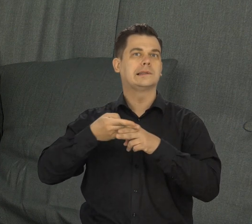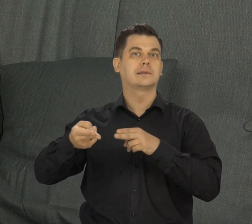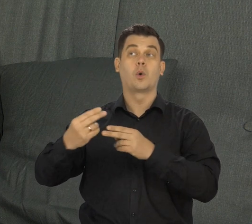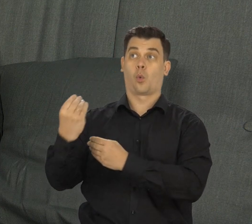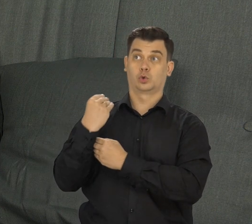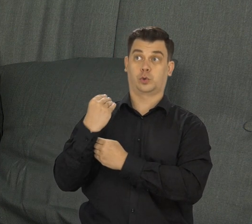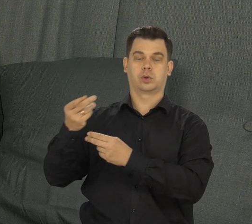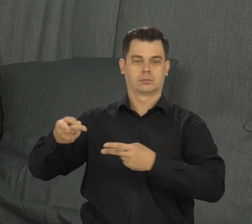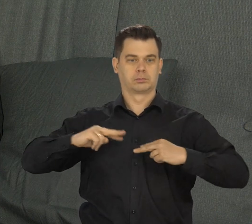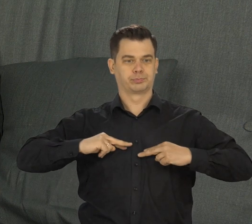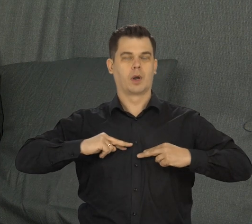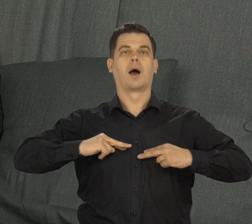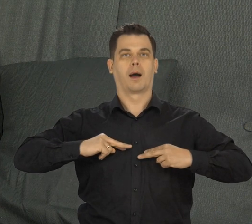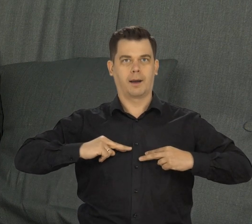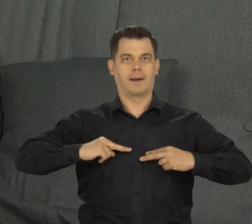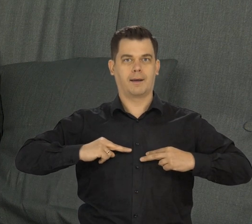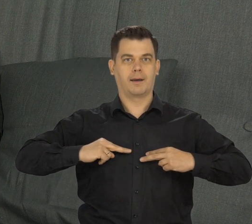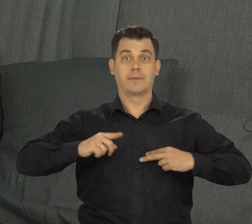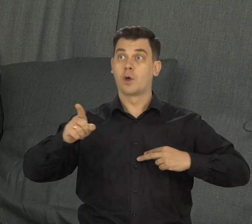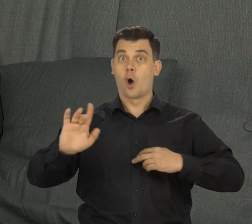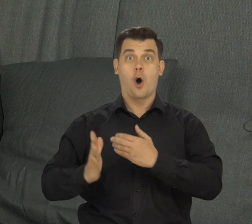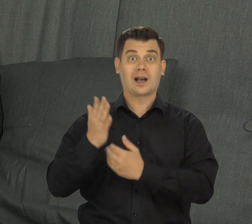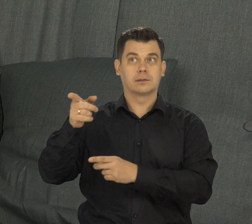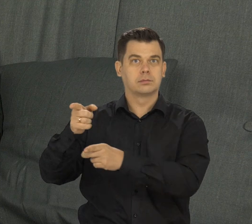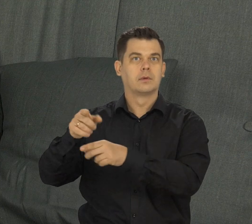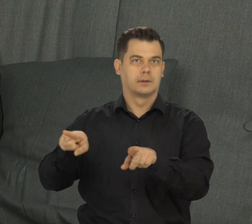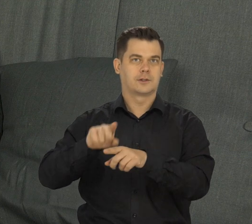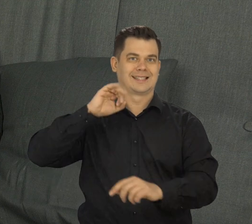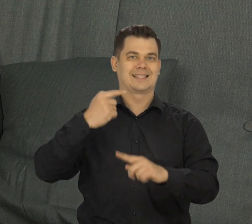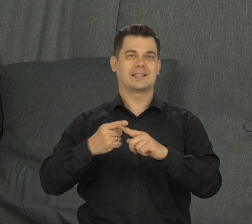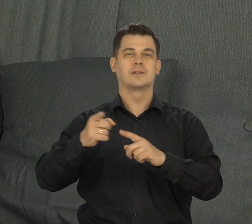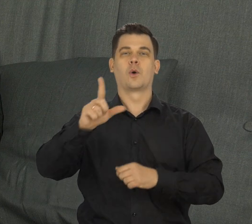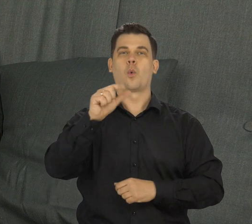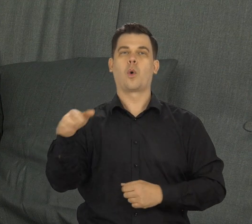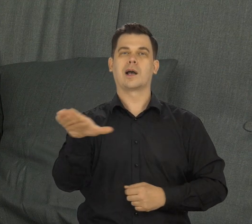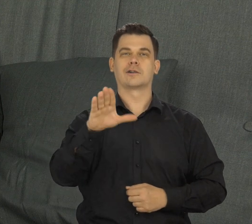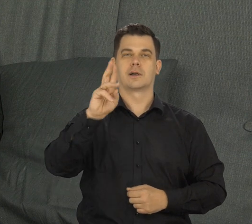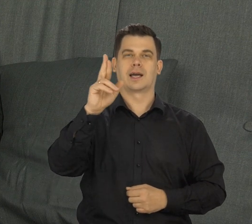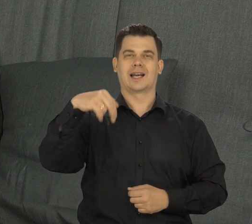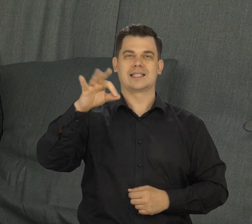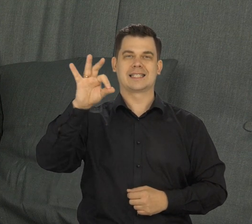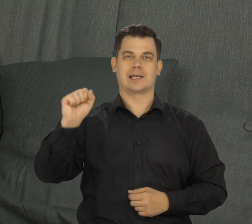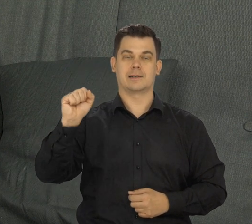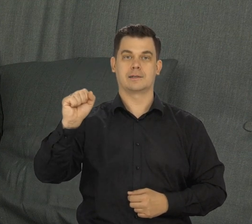It turned out that one of the lecturers, is also a sexologist, His name is Luke Krysa.